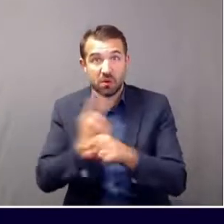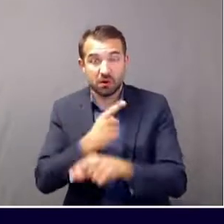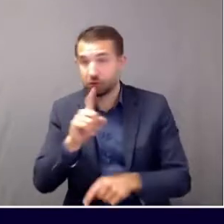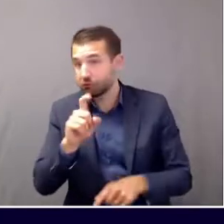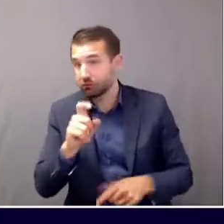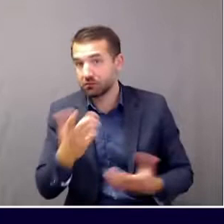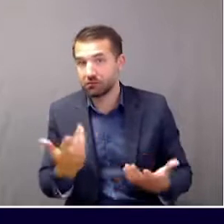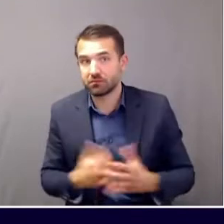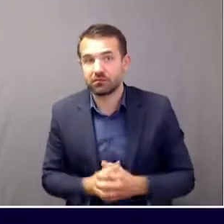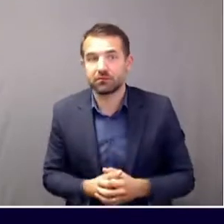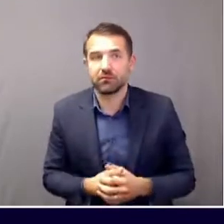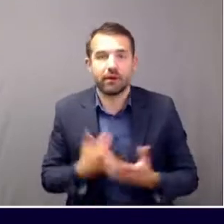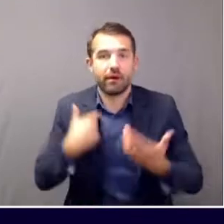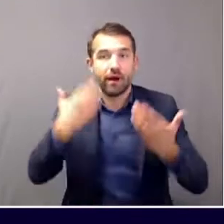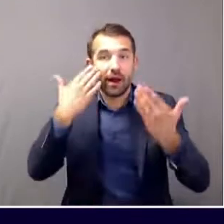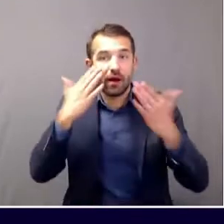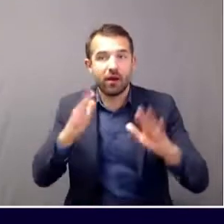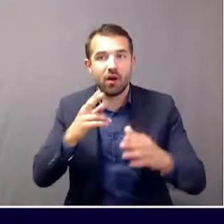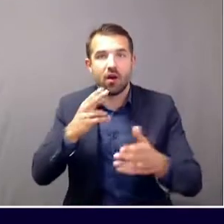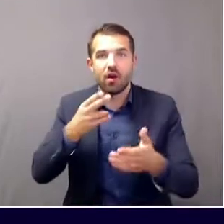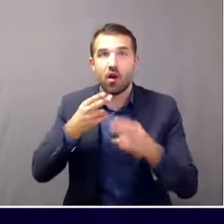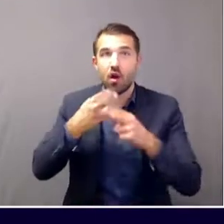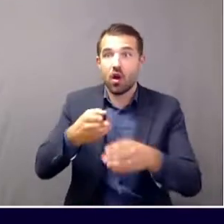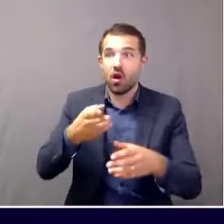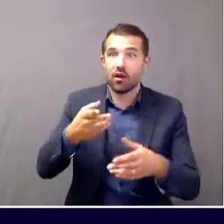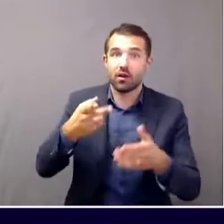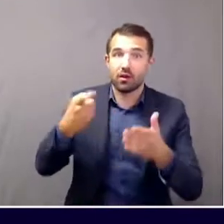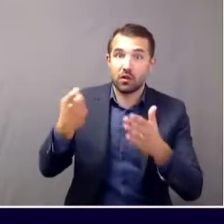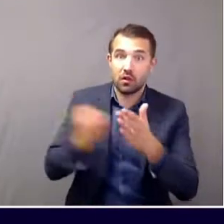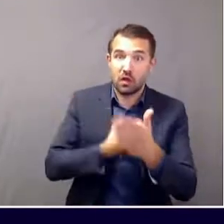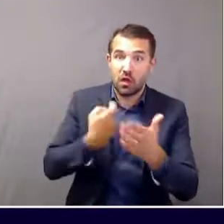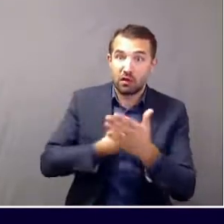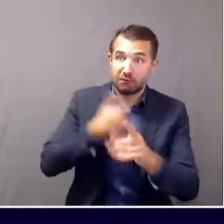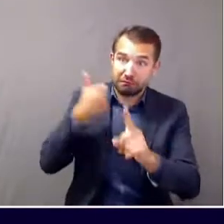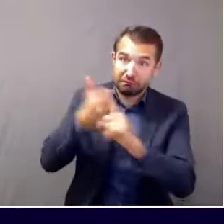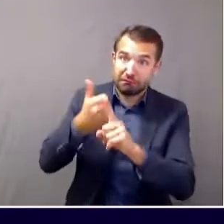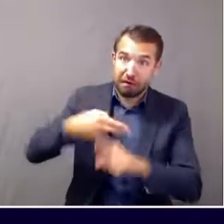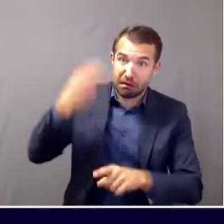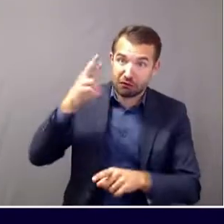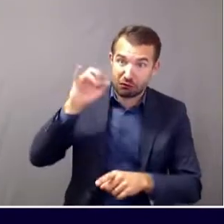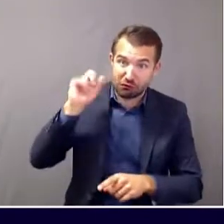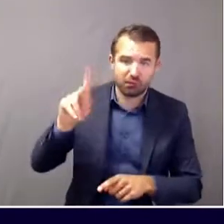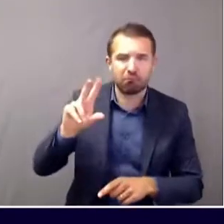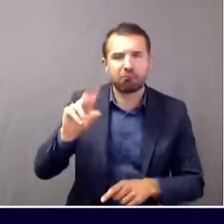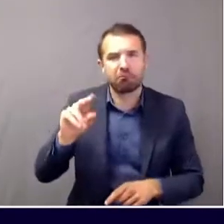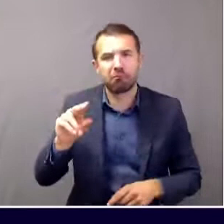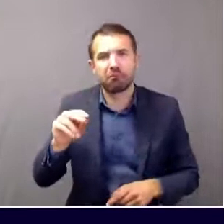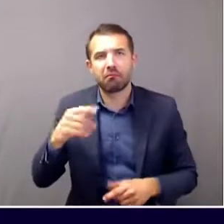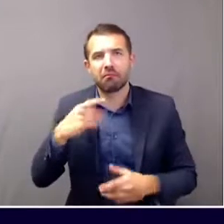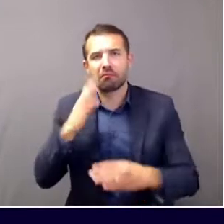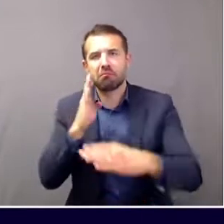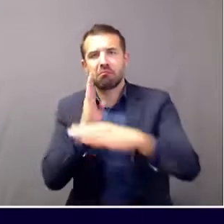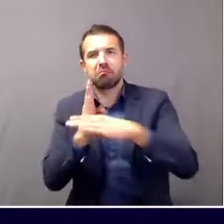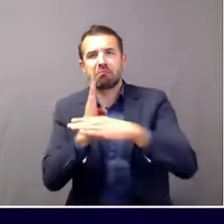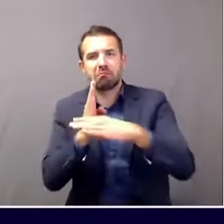ultra high risk activity no I. P. appropriate categorized where